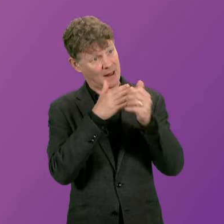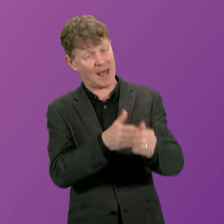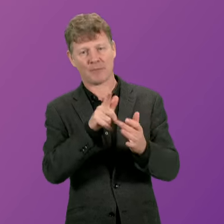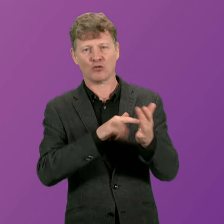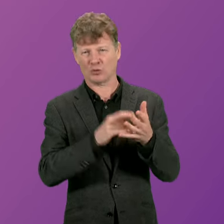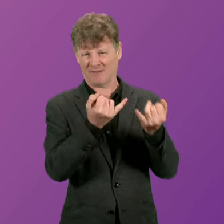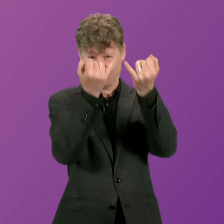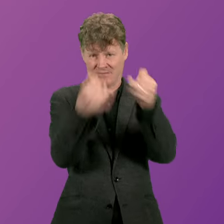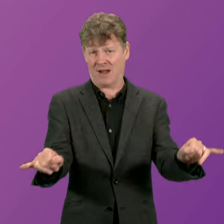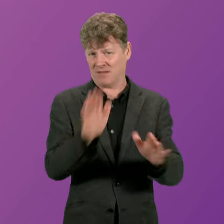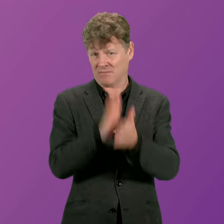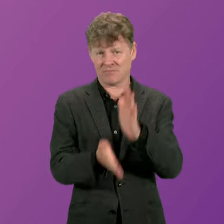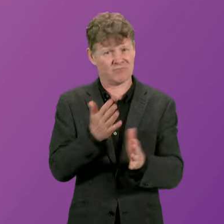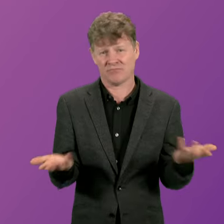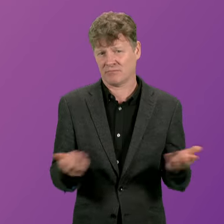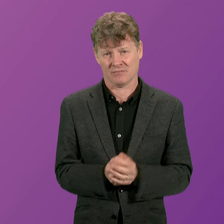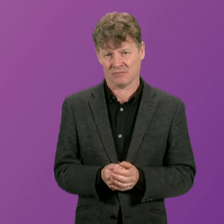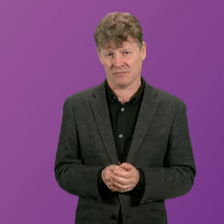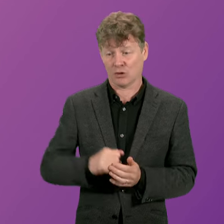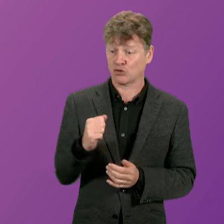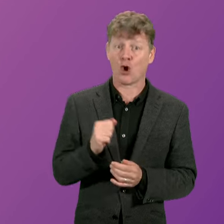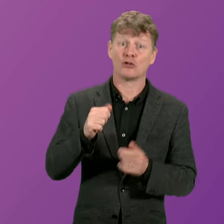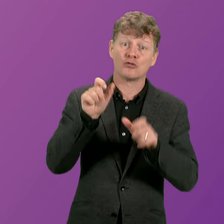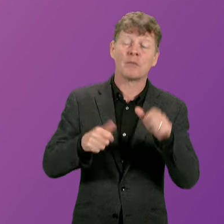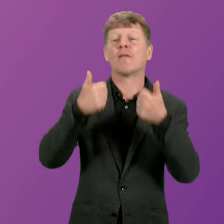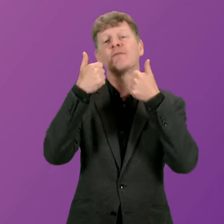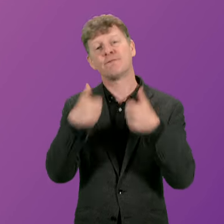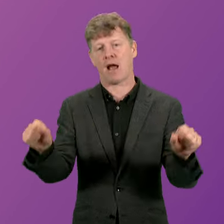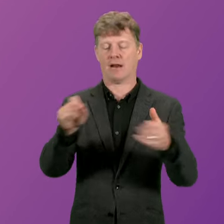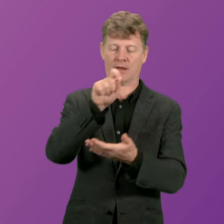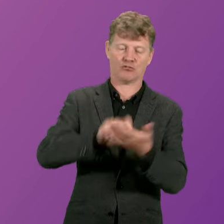As people across the country finally get to make their judgment on two Governments